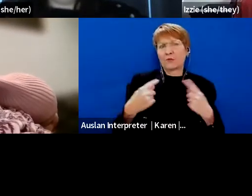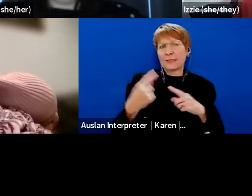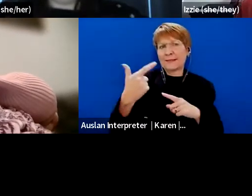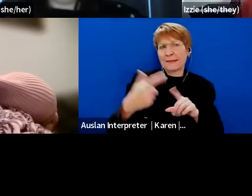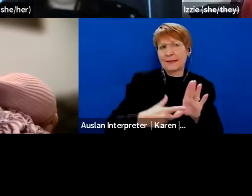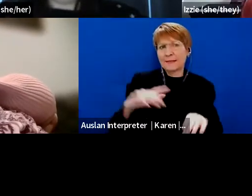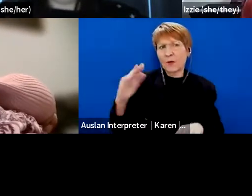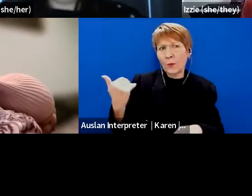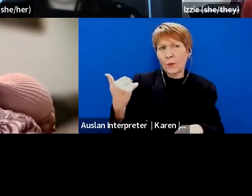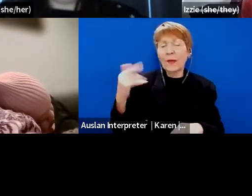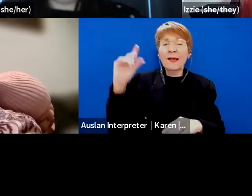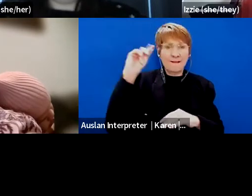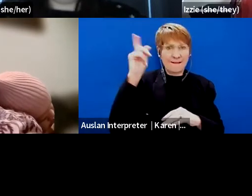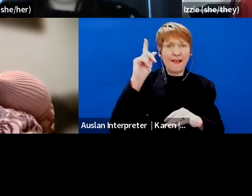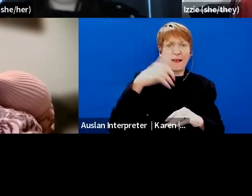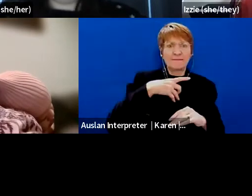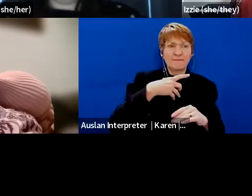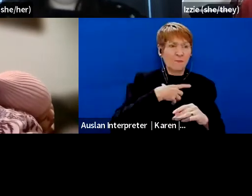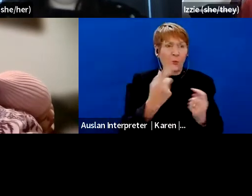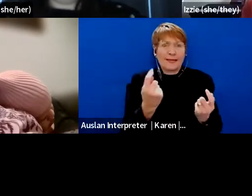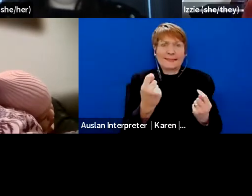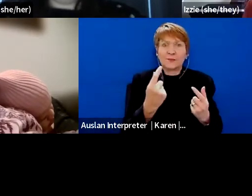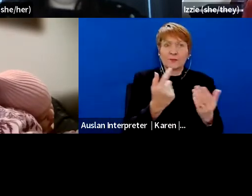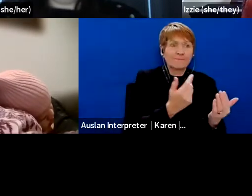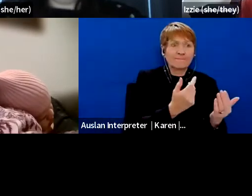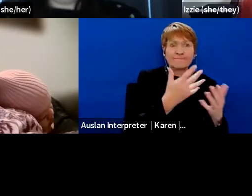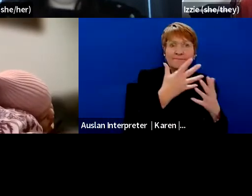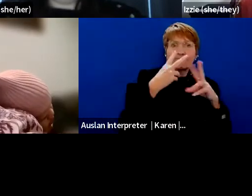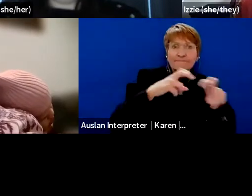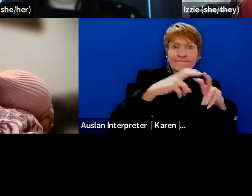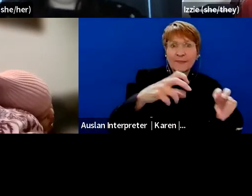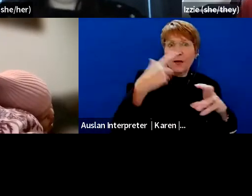Information is a lot easier to get these days.